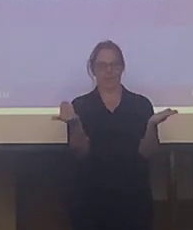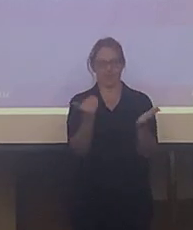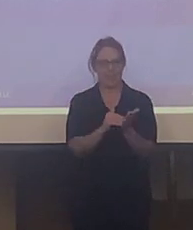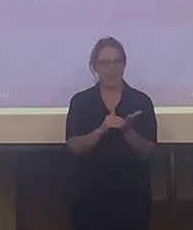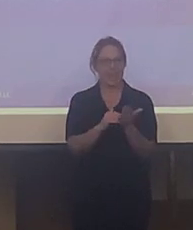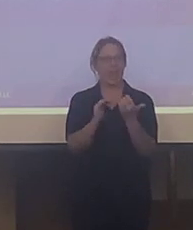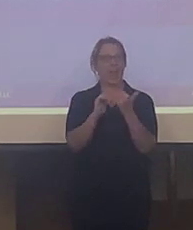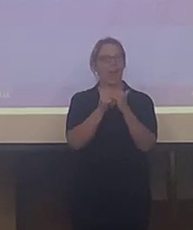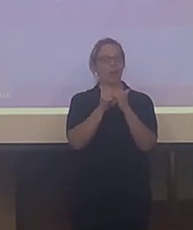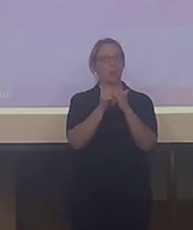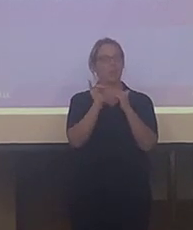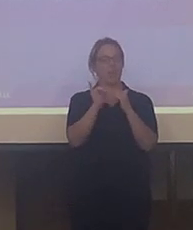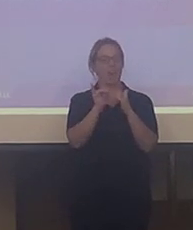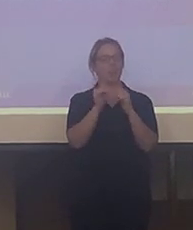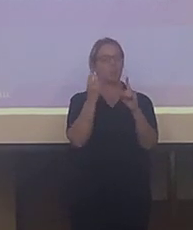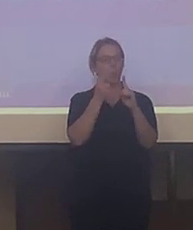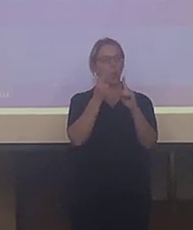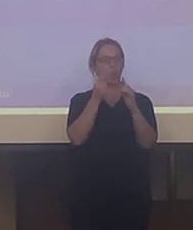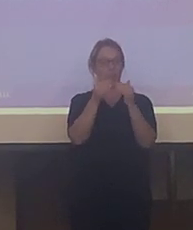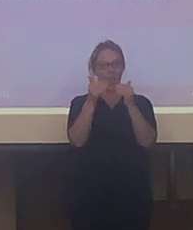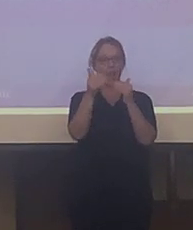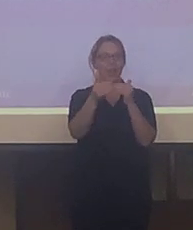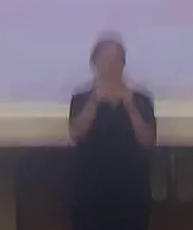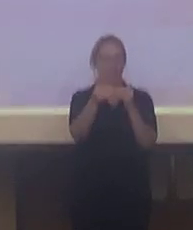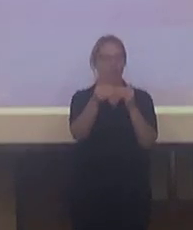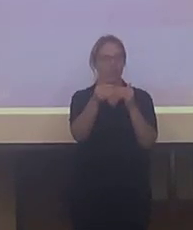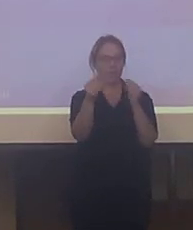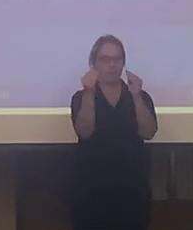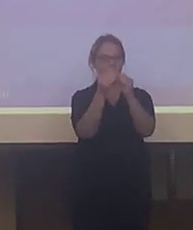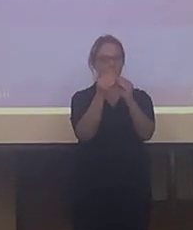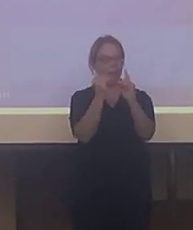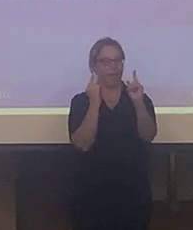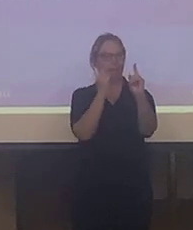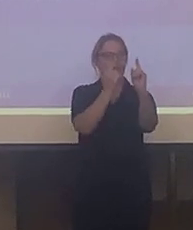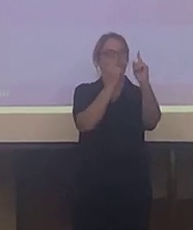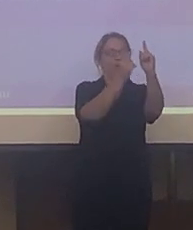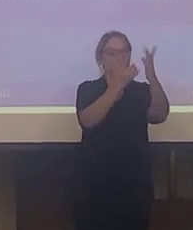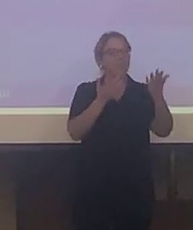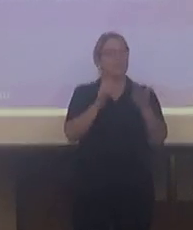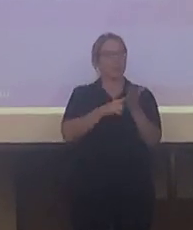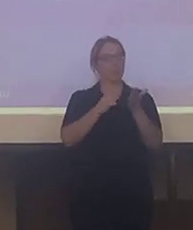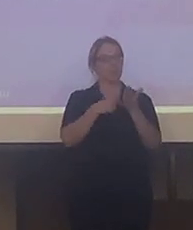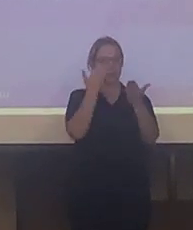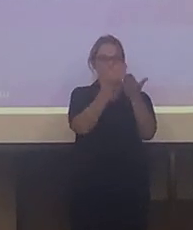move that goal forward because sometimes kids do reach that goal early so it's not just regressing